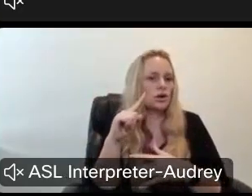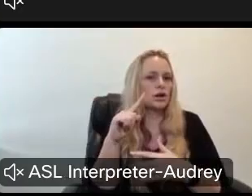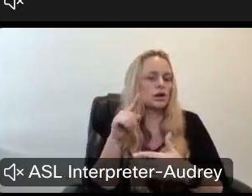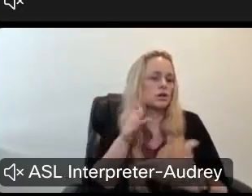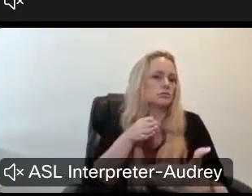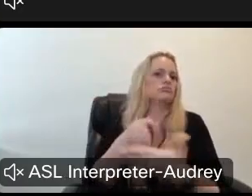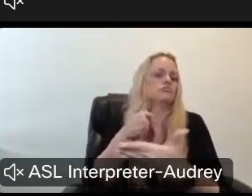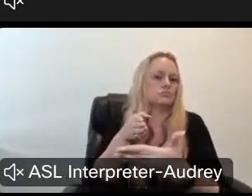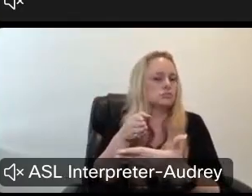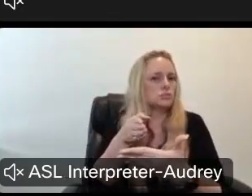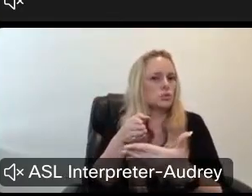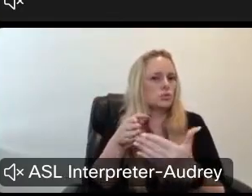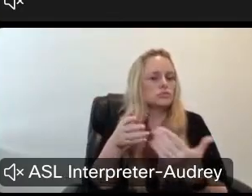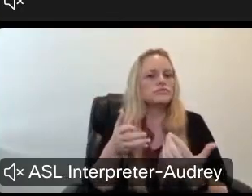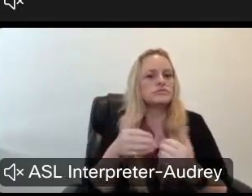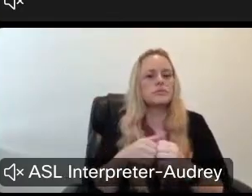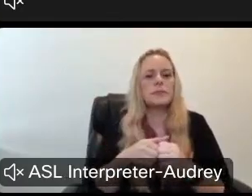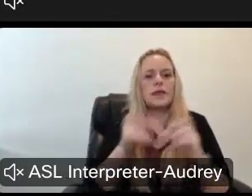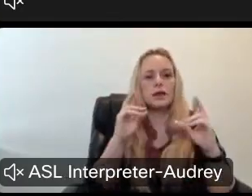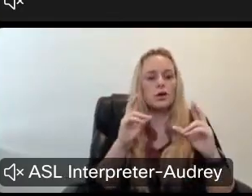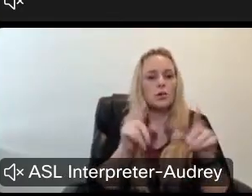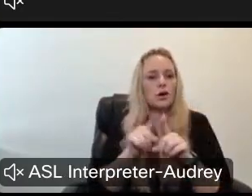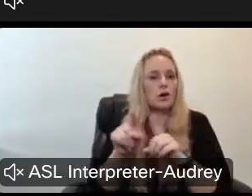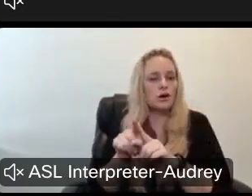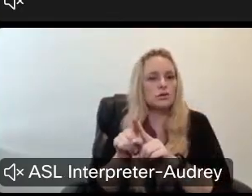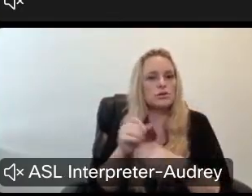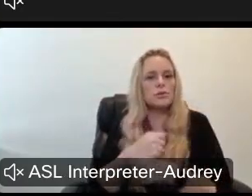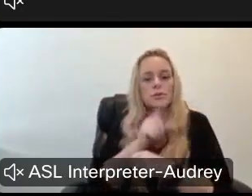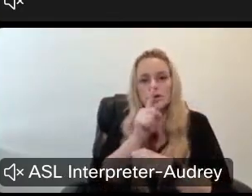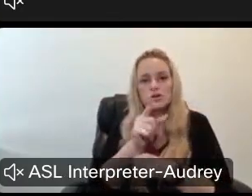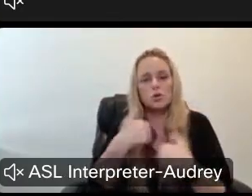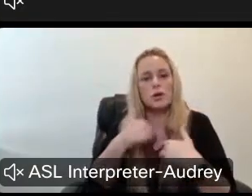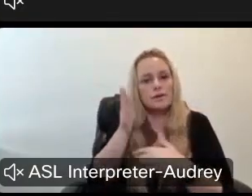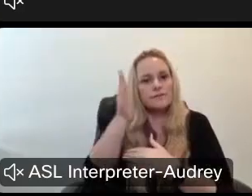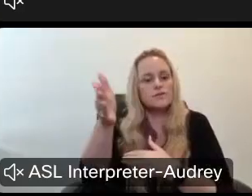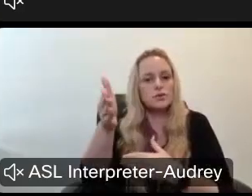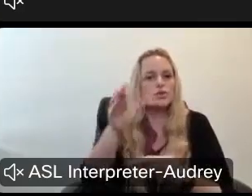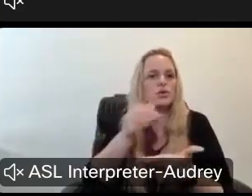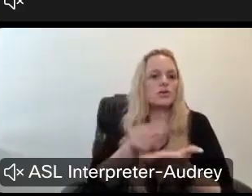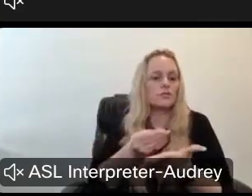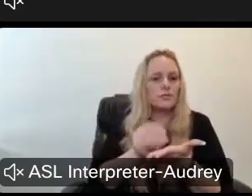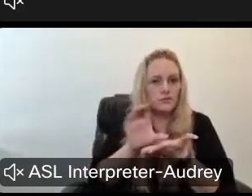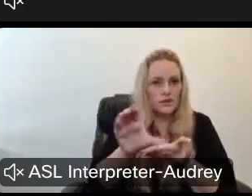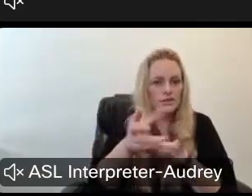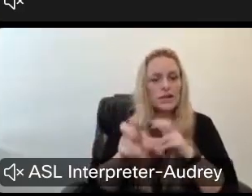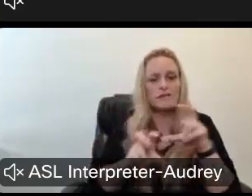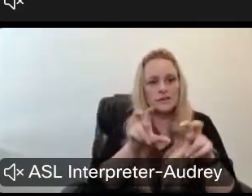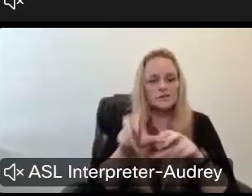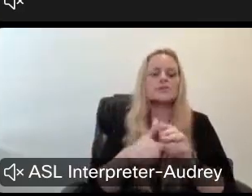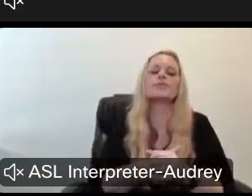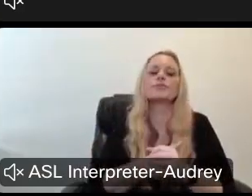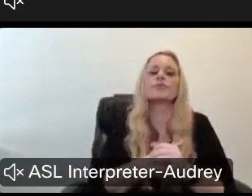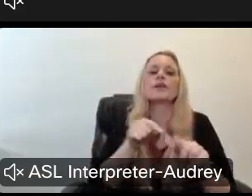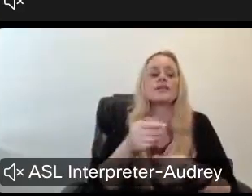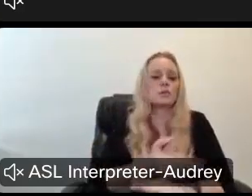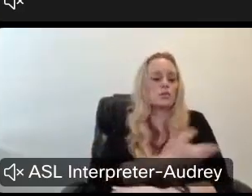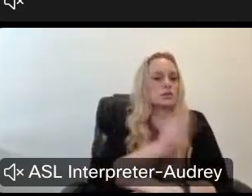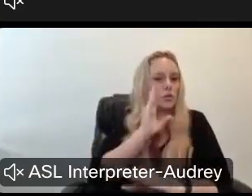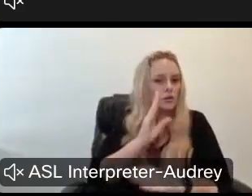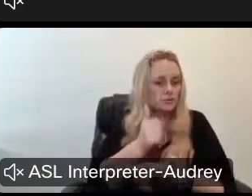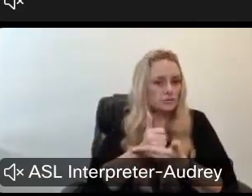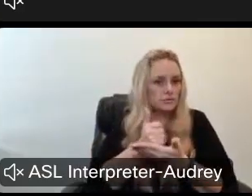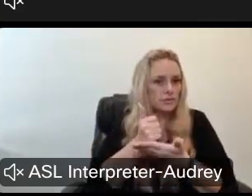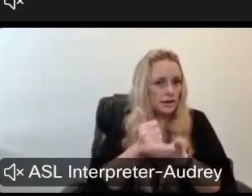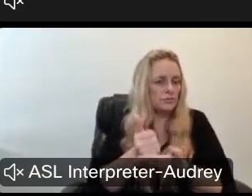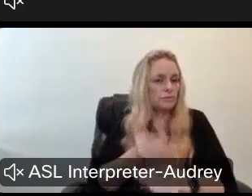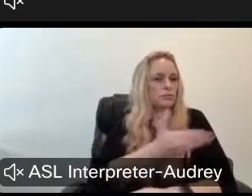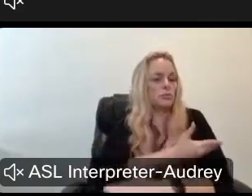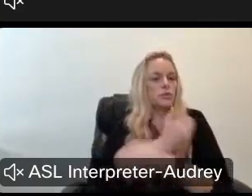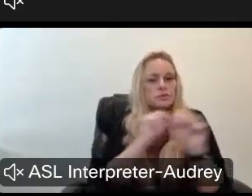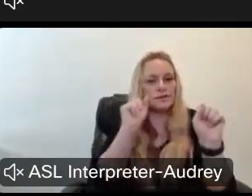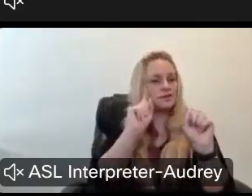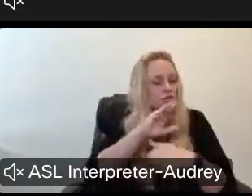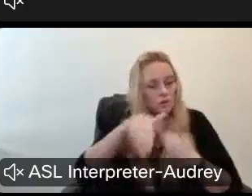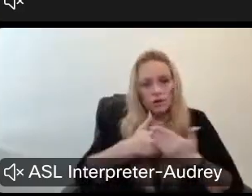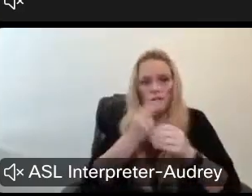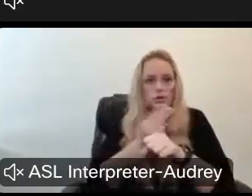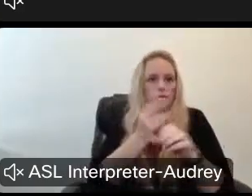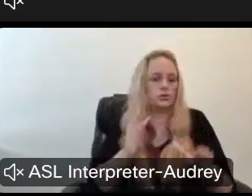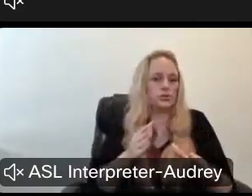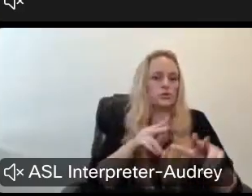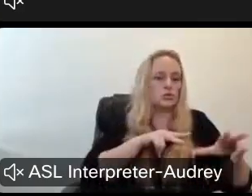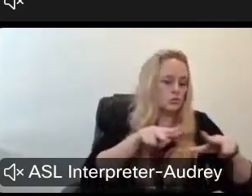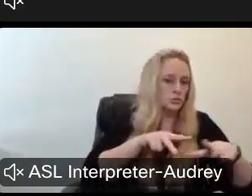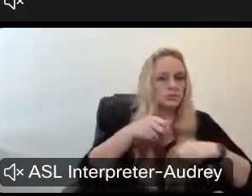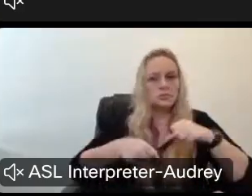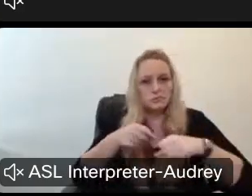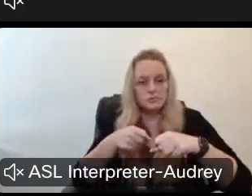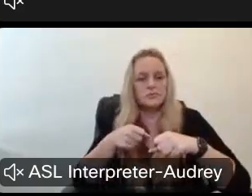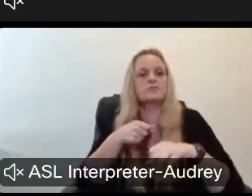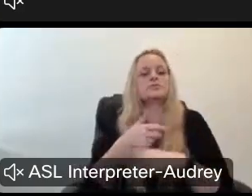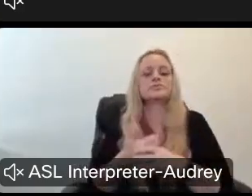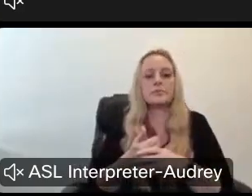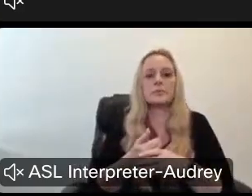With the hope of ensuring eligibility for future funding and investments. And also with these improvements, it will enhance safety for all users, pedestrians, cyclists, et cetera, and those with.